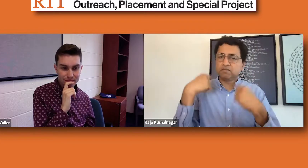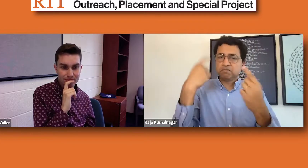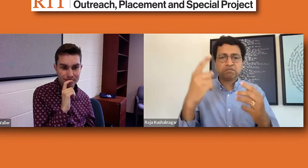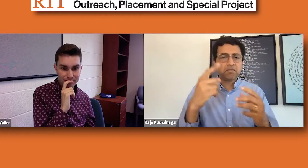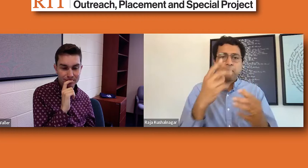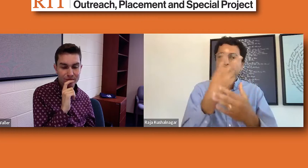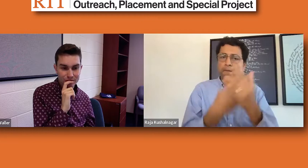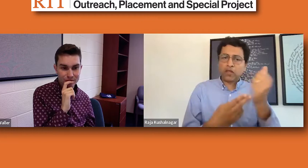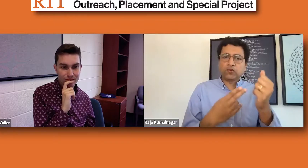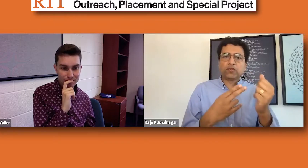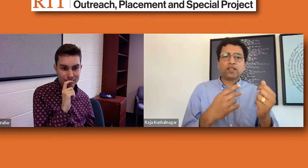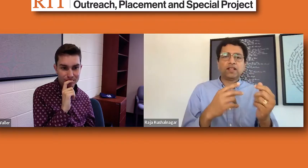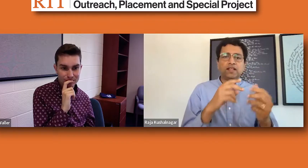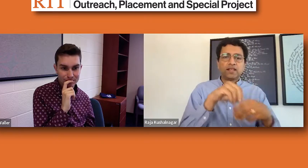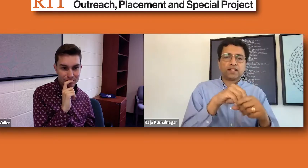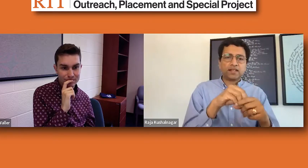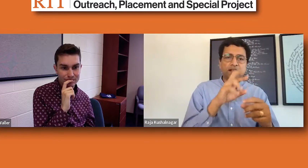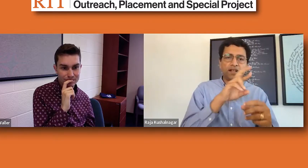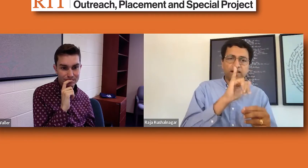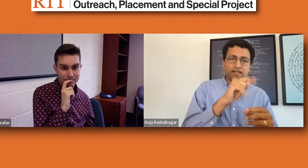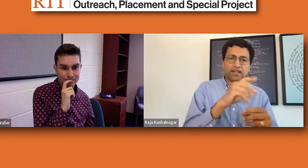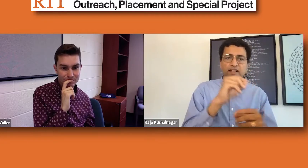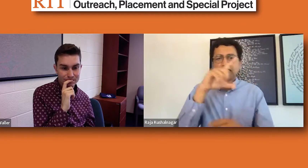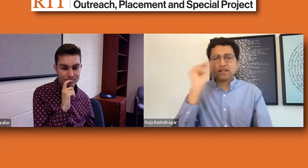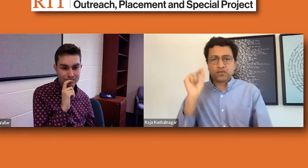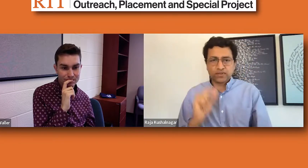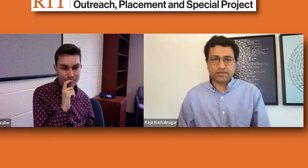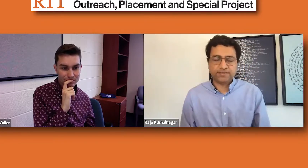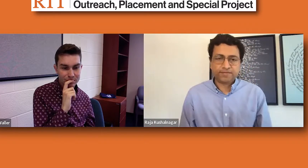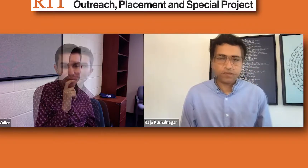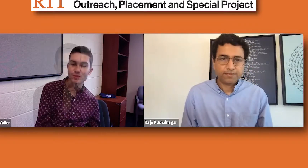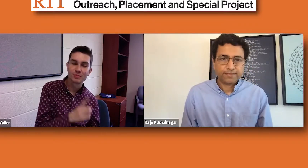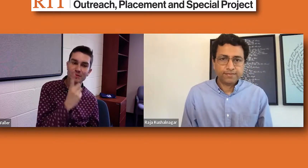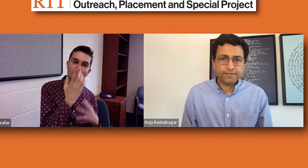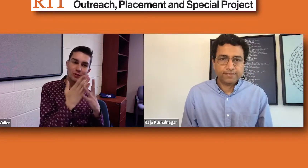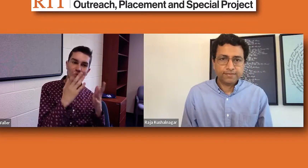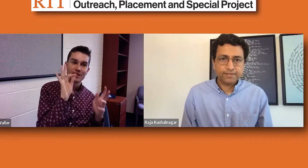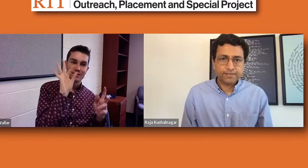And that's kind of been the formula of what we've been doing at Gallaudet.